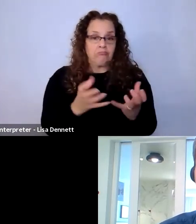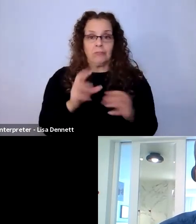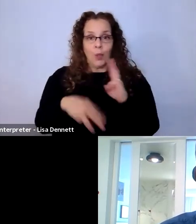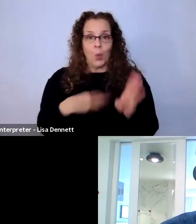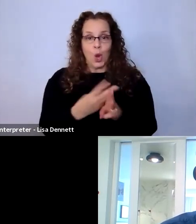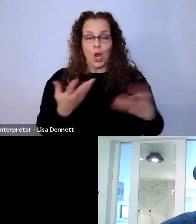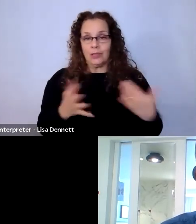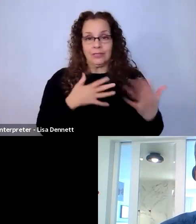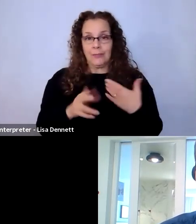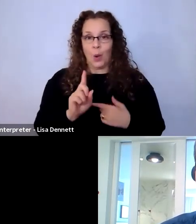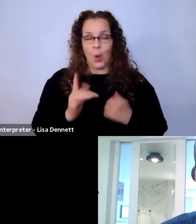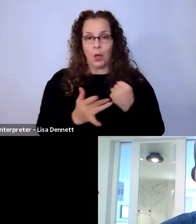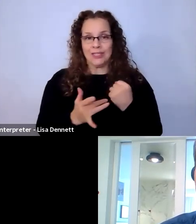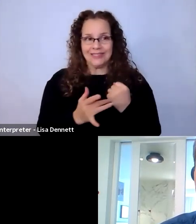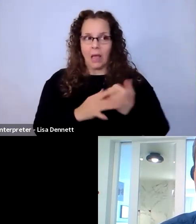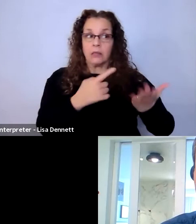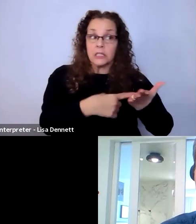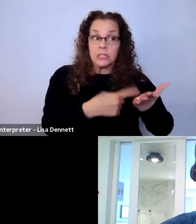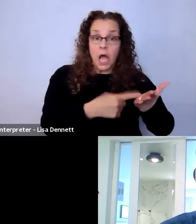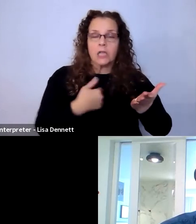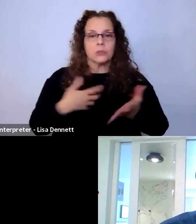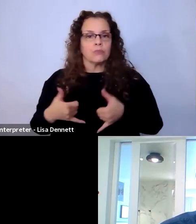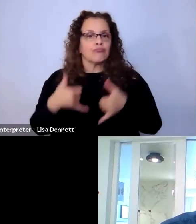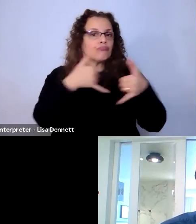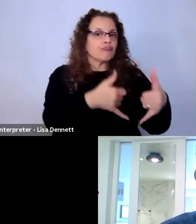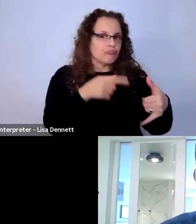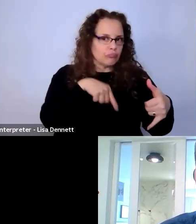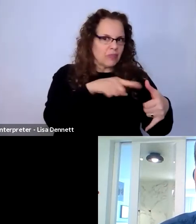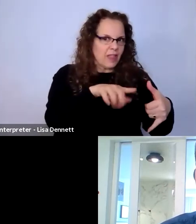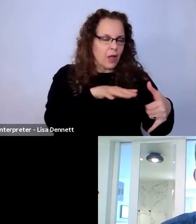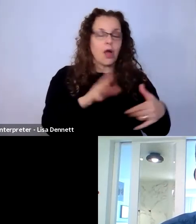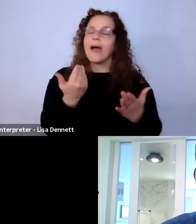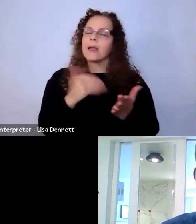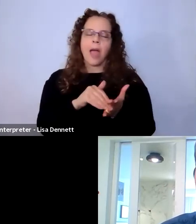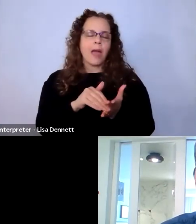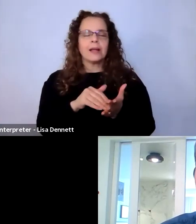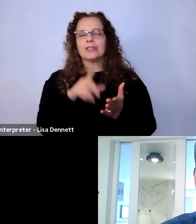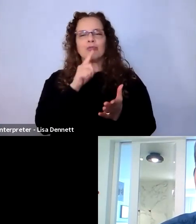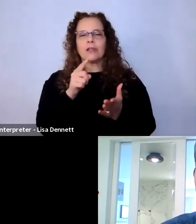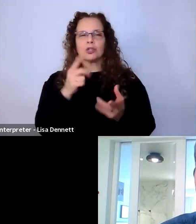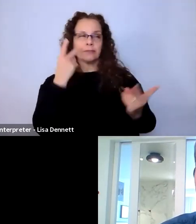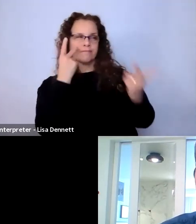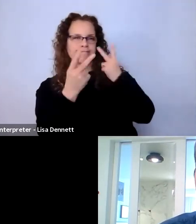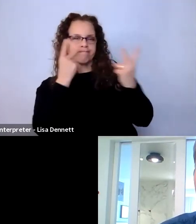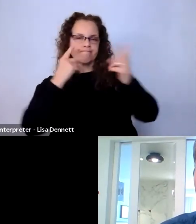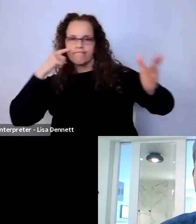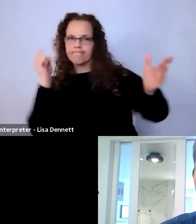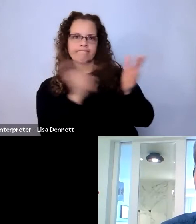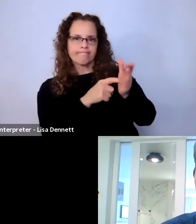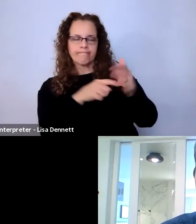being talked about and happening, we want to bring the daddies there again. it's all about just bringing the visibility of accessibility digital access